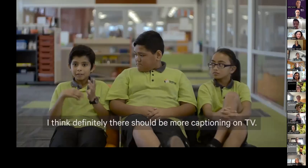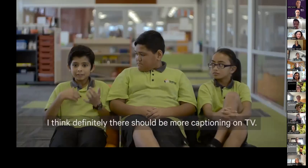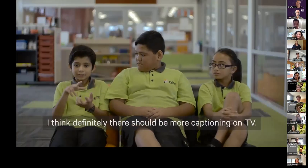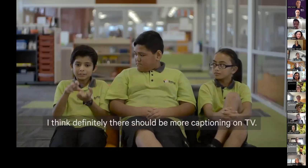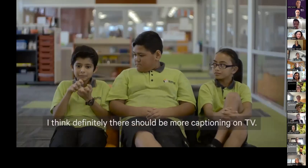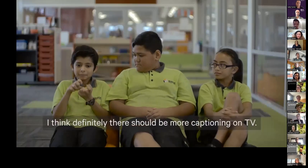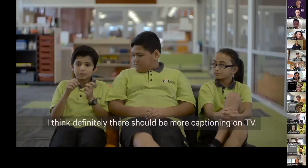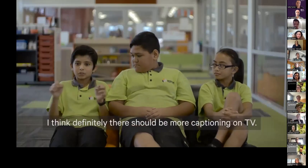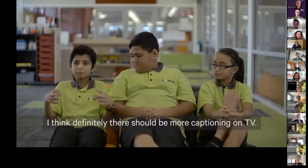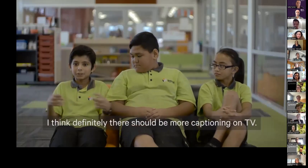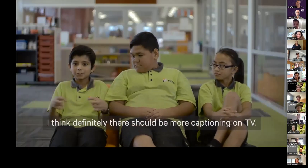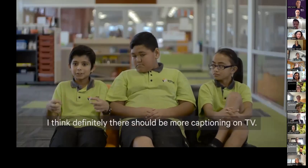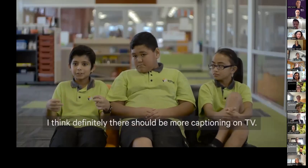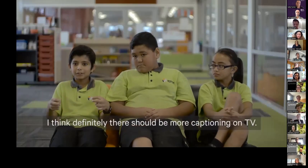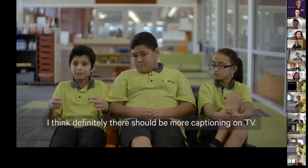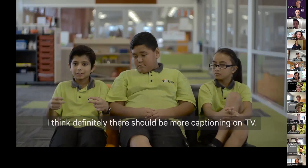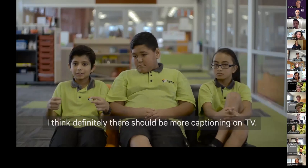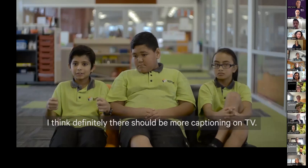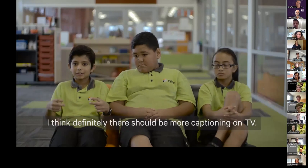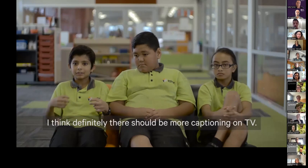I think definitely there should be more captioning on TV.